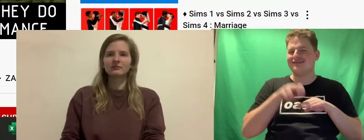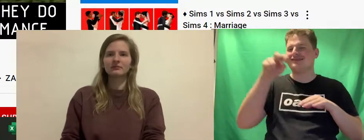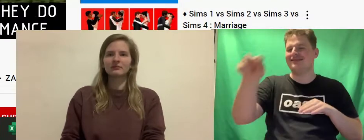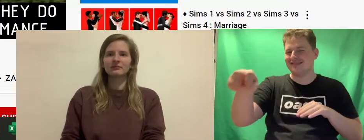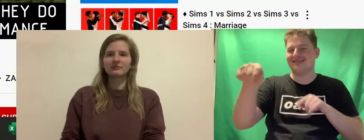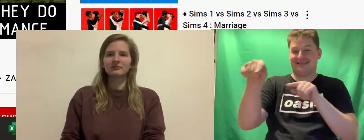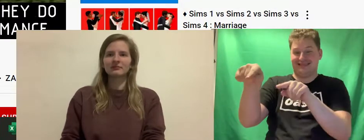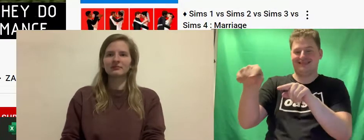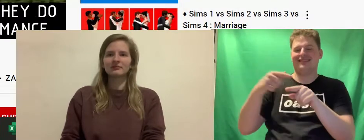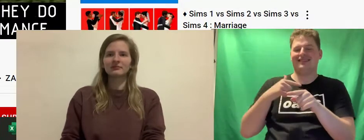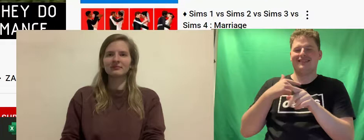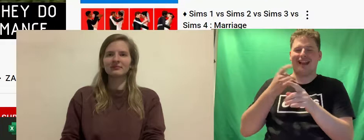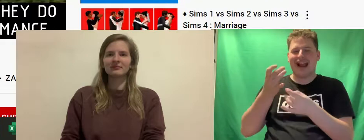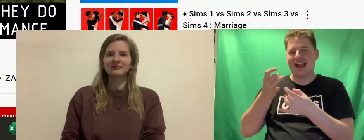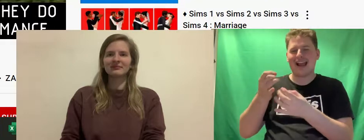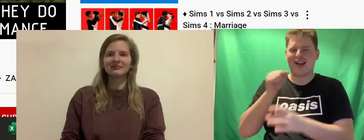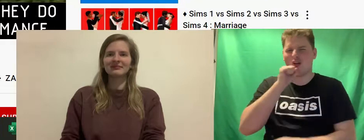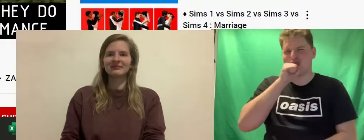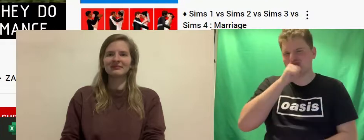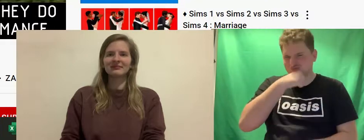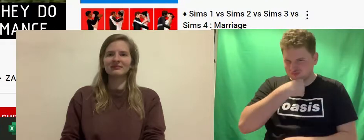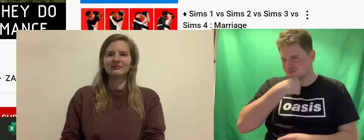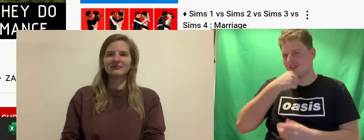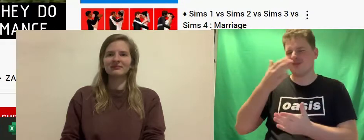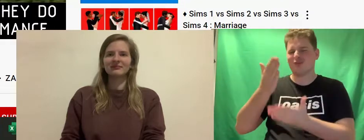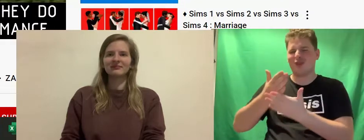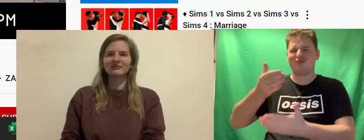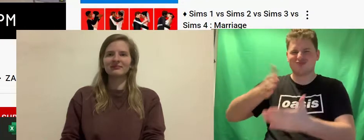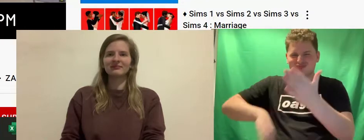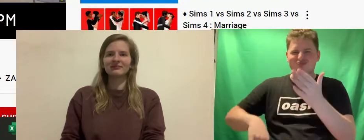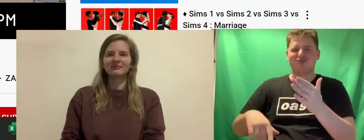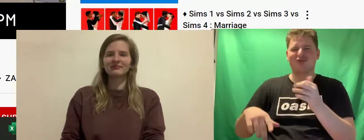A: I focused only on my son and completely forgot about my parents, he married a girl and they had a son, then he died of old age